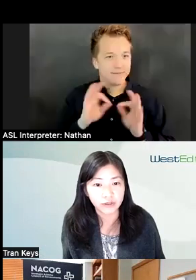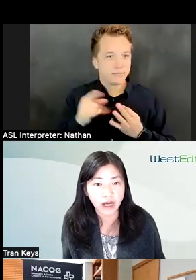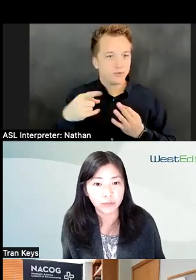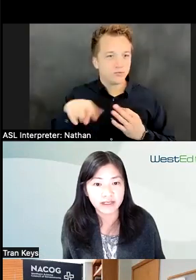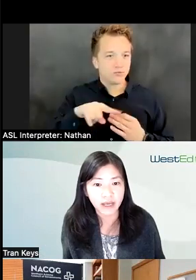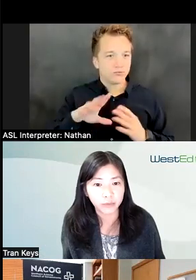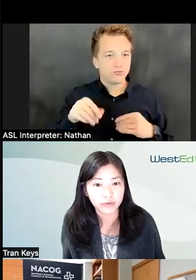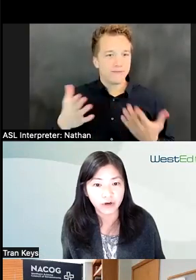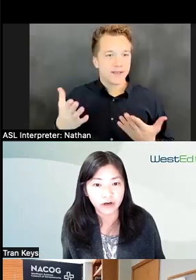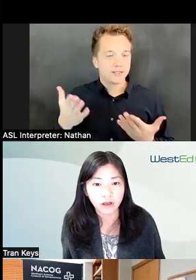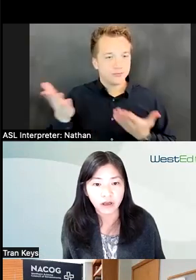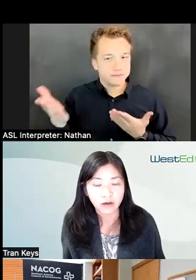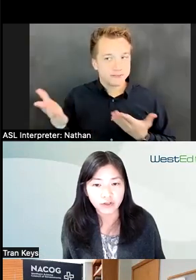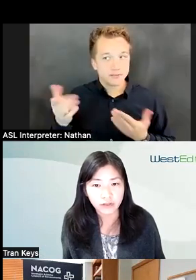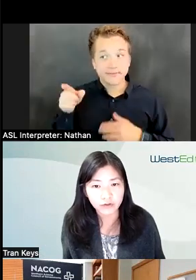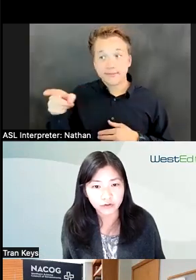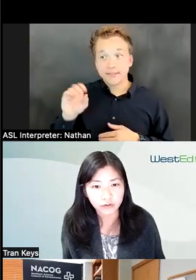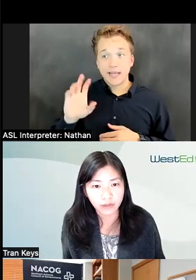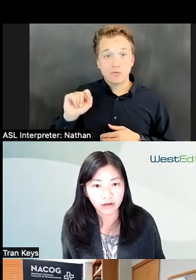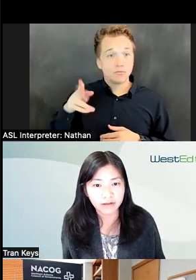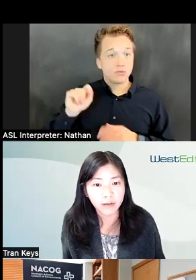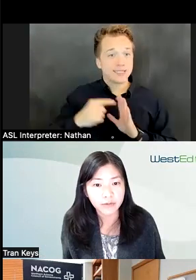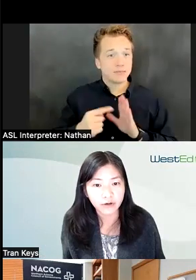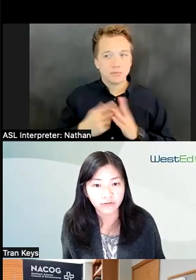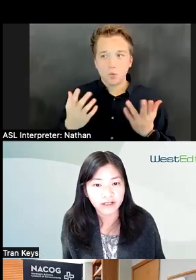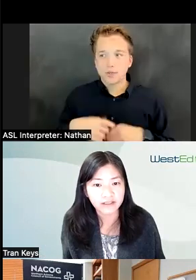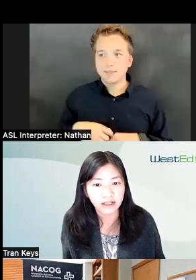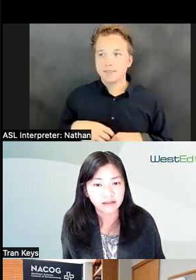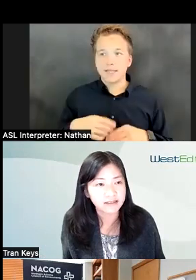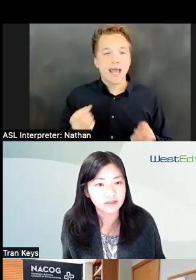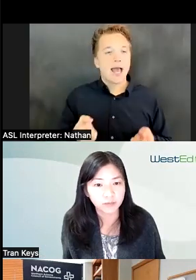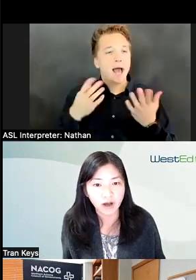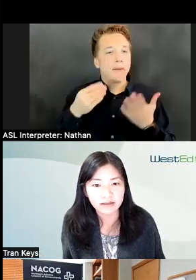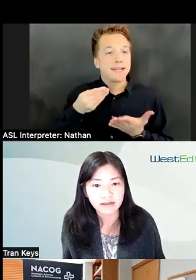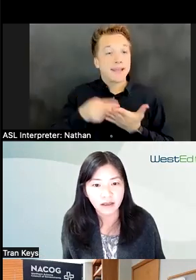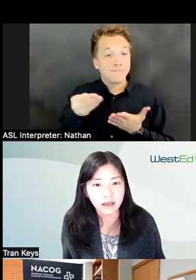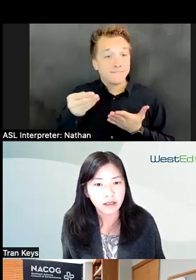Some output examples are for Jennifer's group about number of funded and licensed spots,